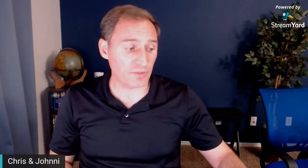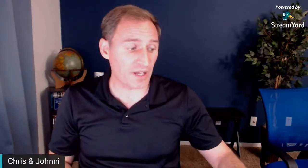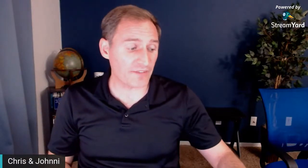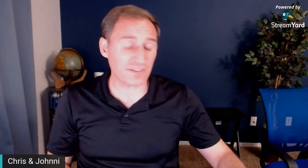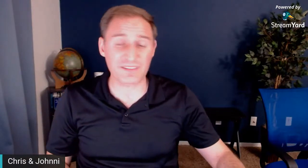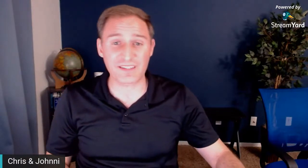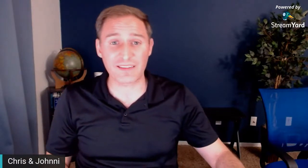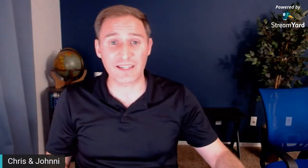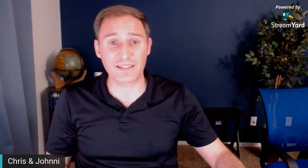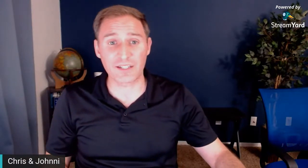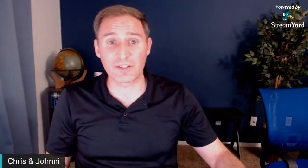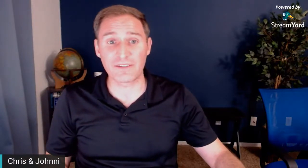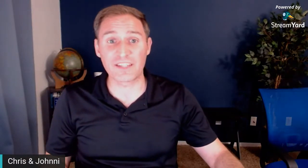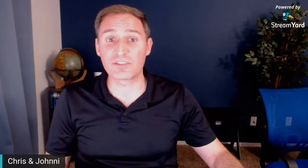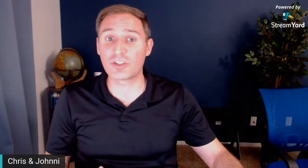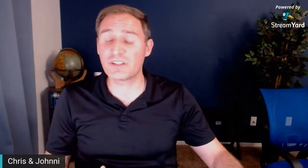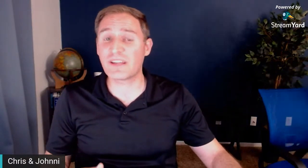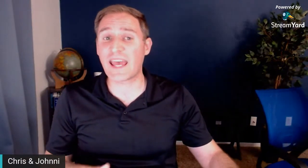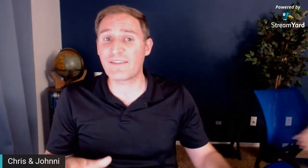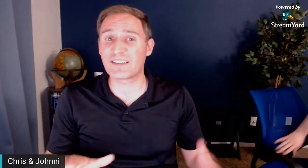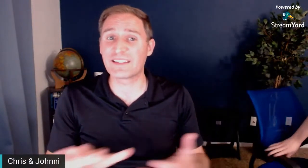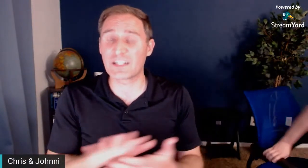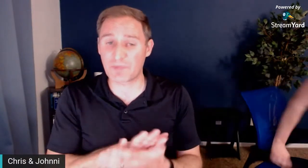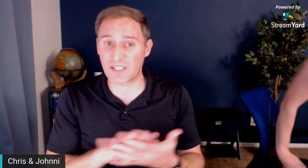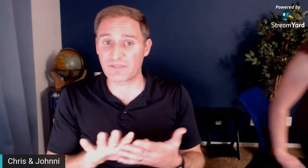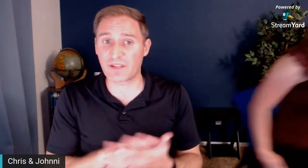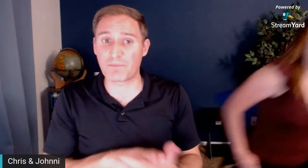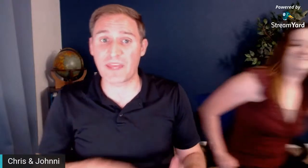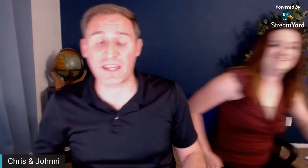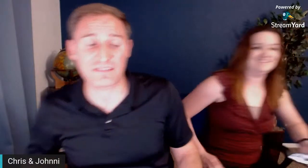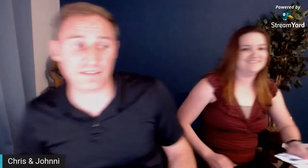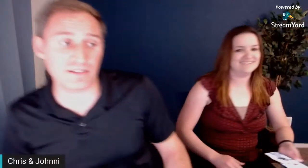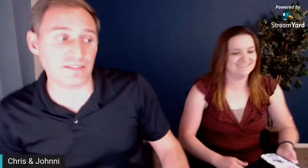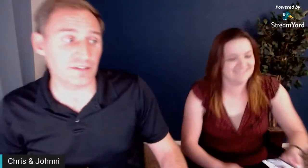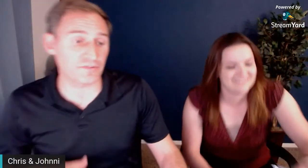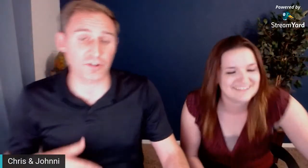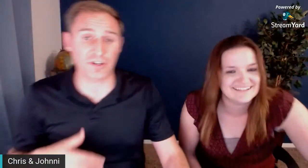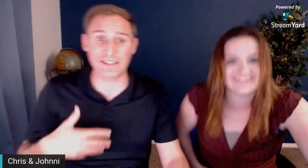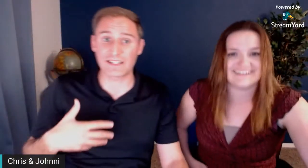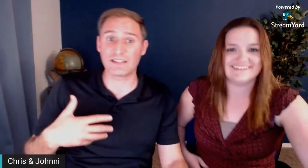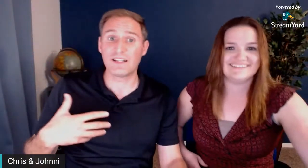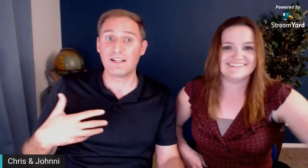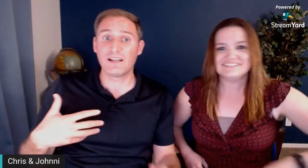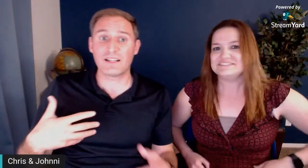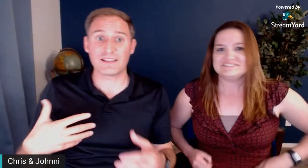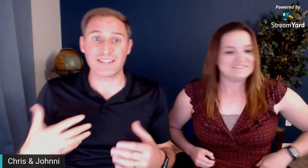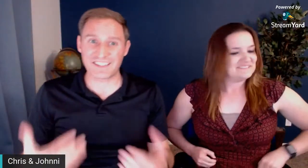we often say that you know it's good to have a little bit of a mix so if you're a little less